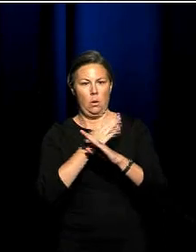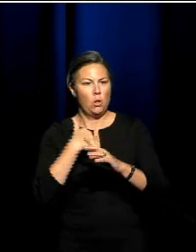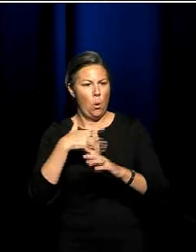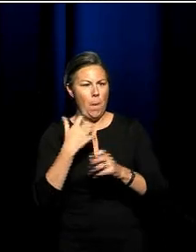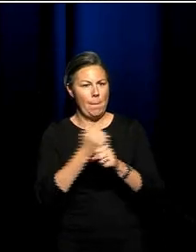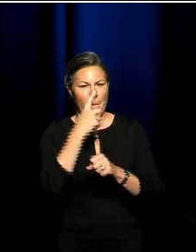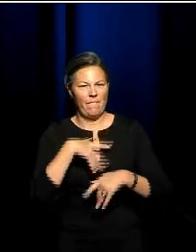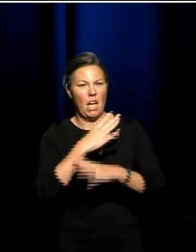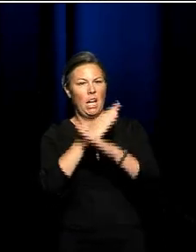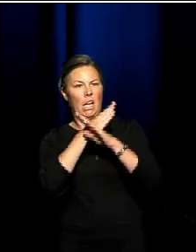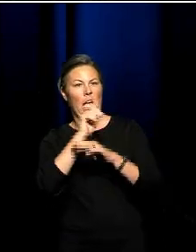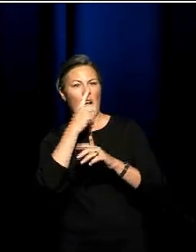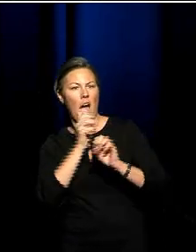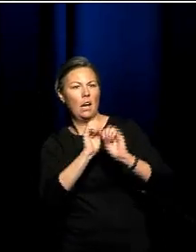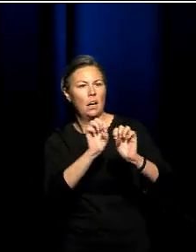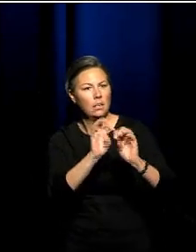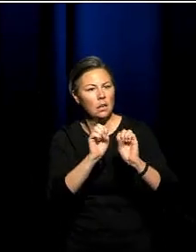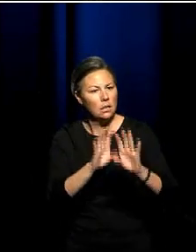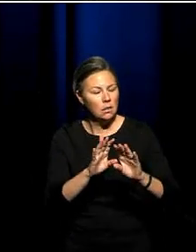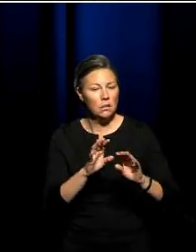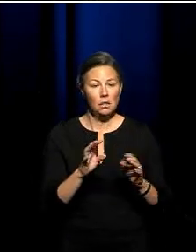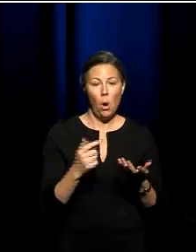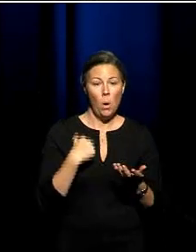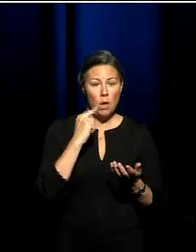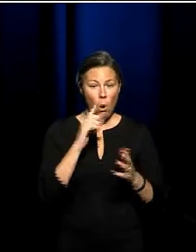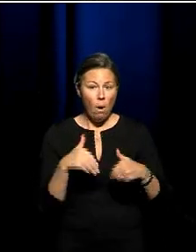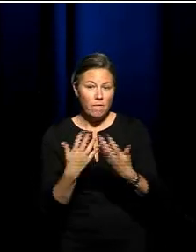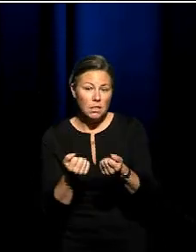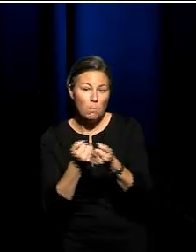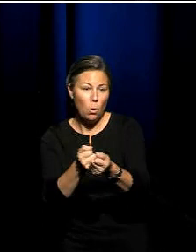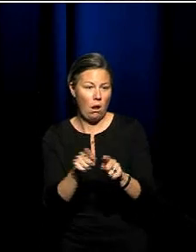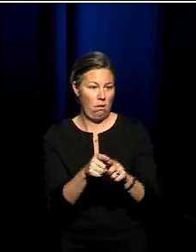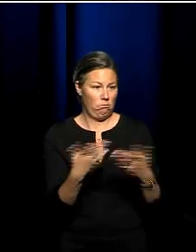providing additional supports including transport, interpreters and other